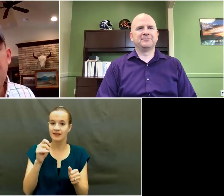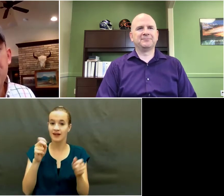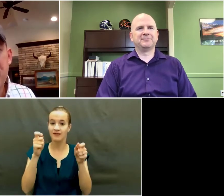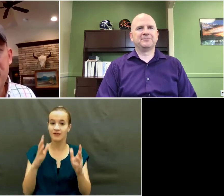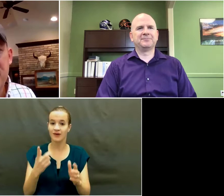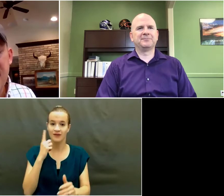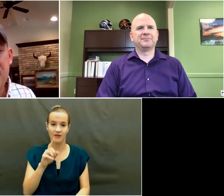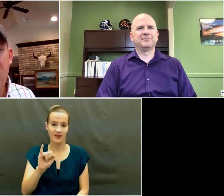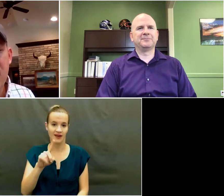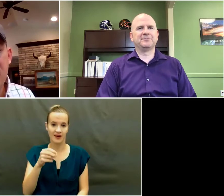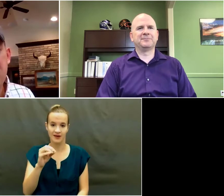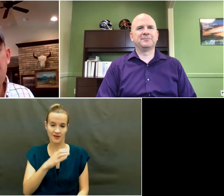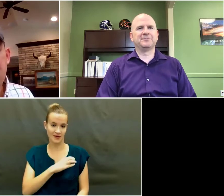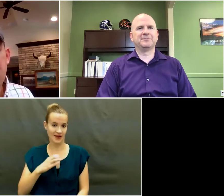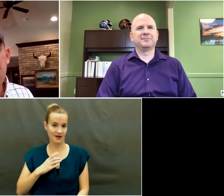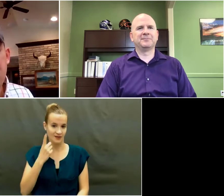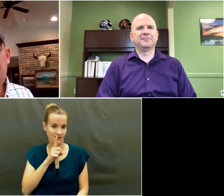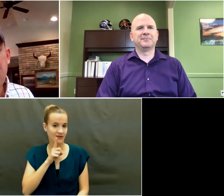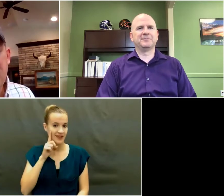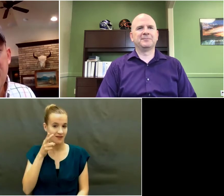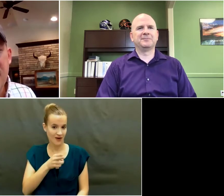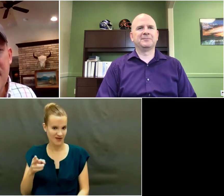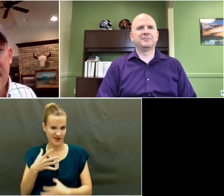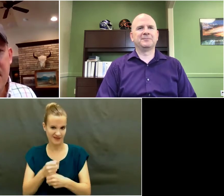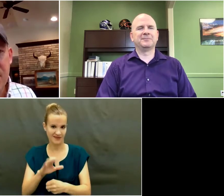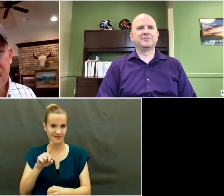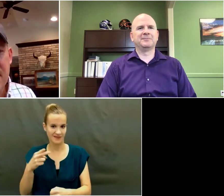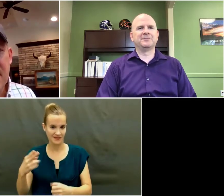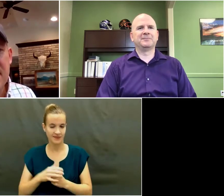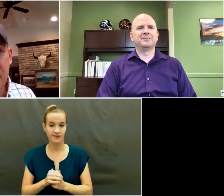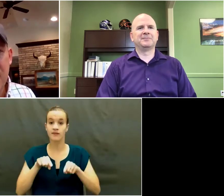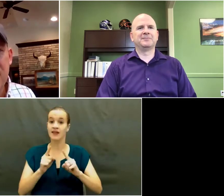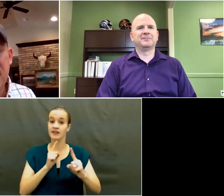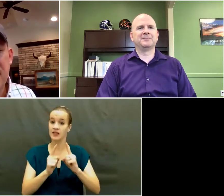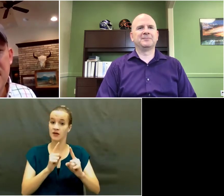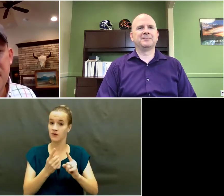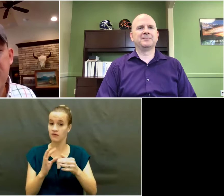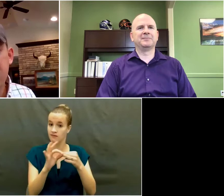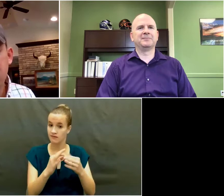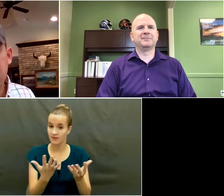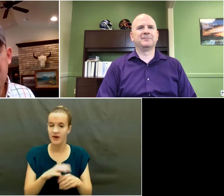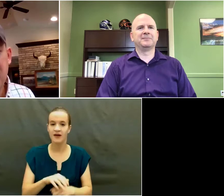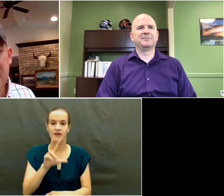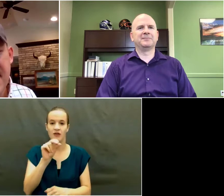interviews as part of the 30th year anniversary celebration of the Americans with Disabilities